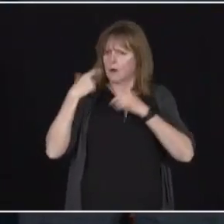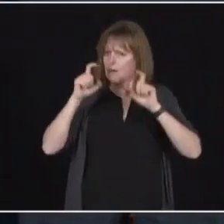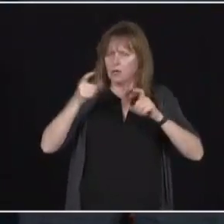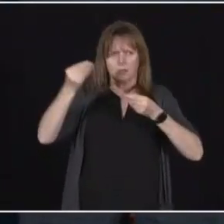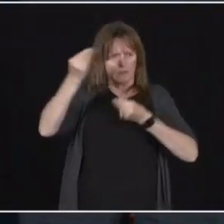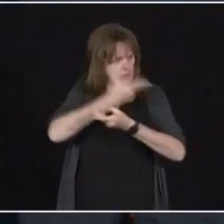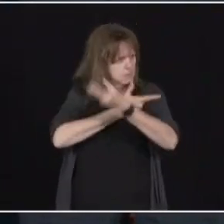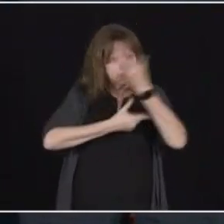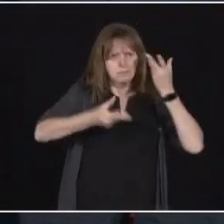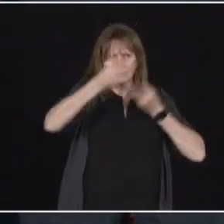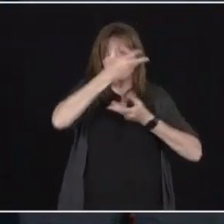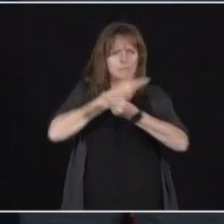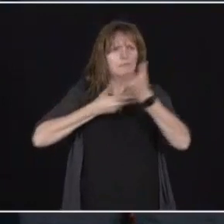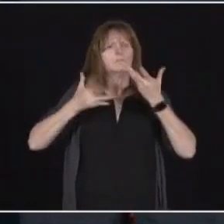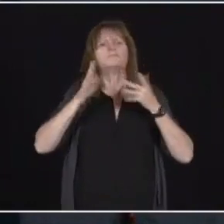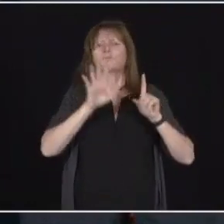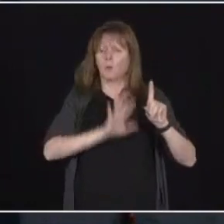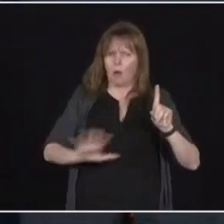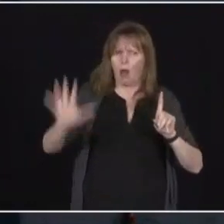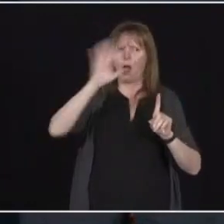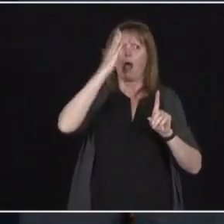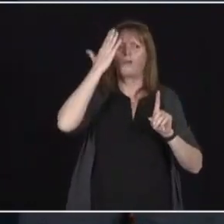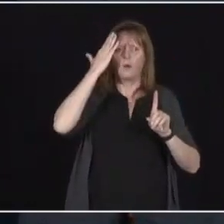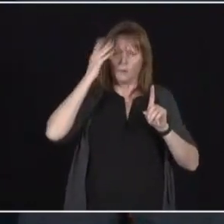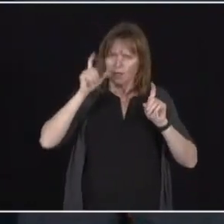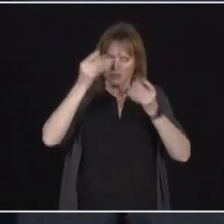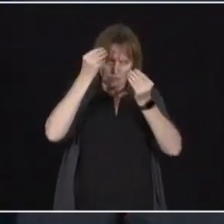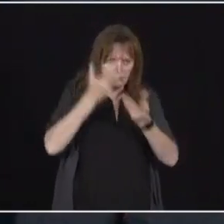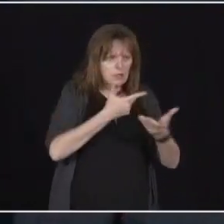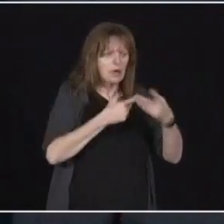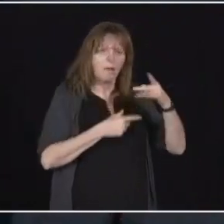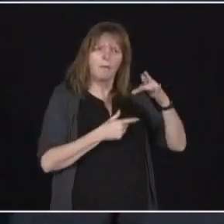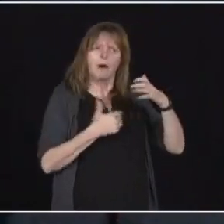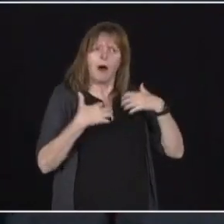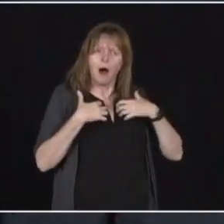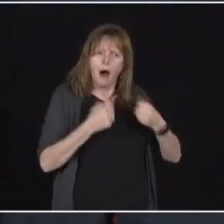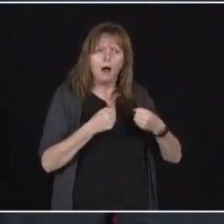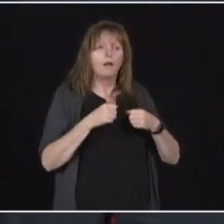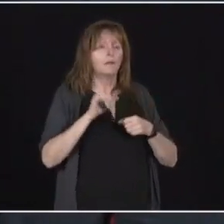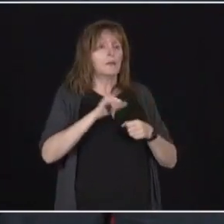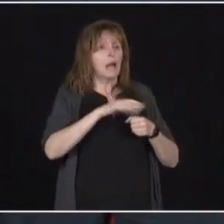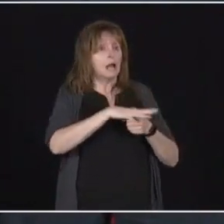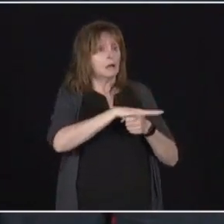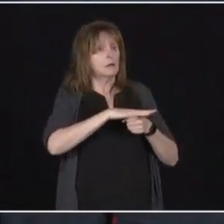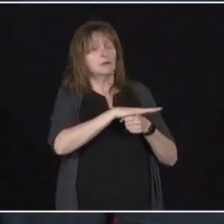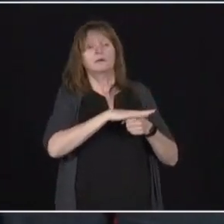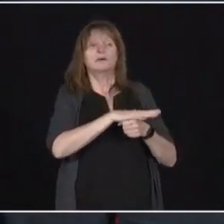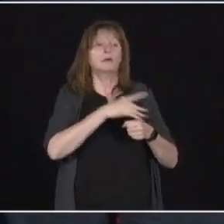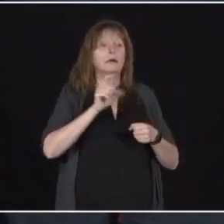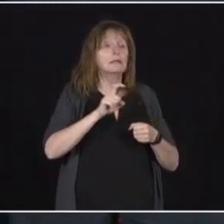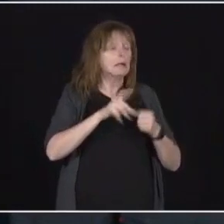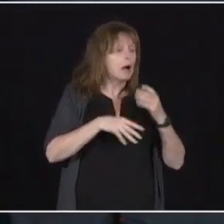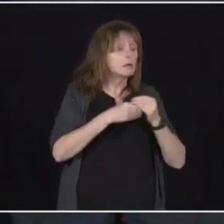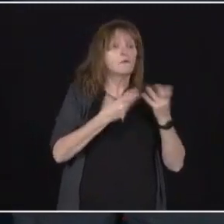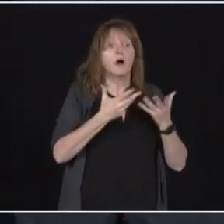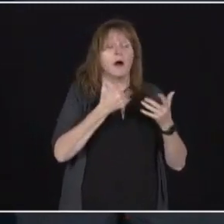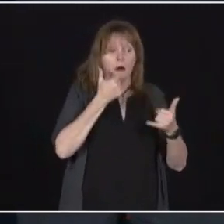And that we are supplying the local public health units with whatever supplies and resources that they need in order to do the contact tracing in this